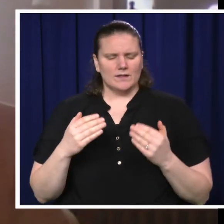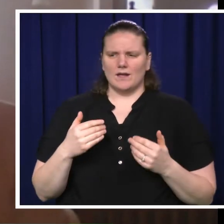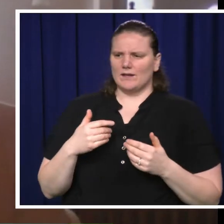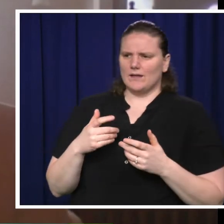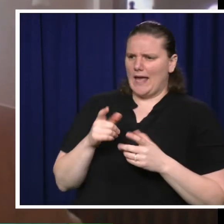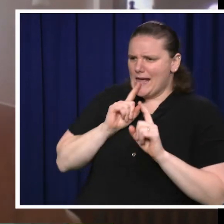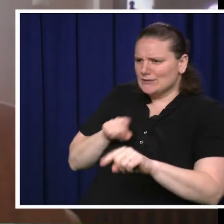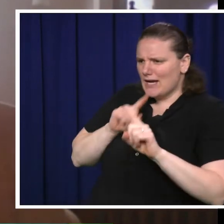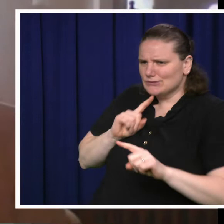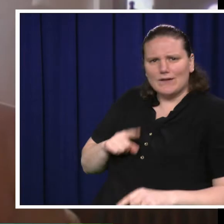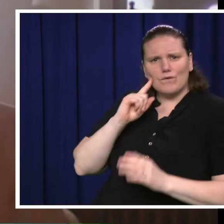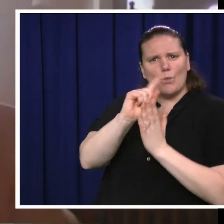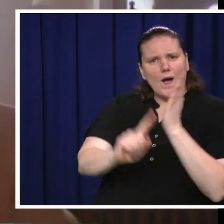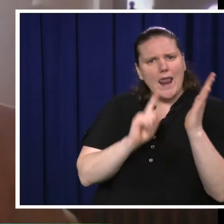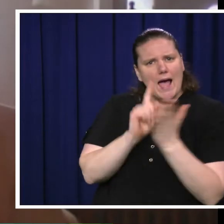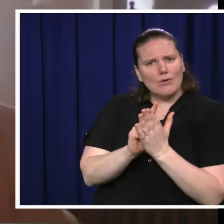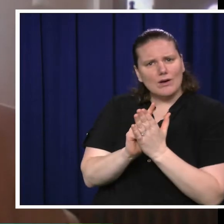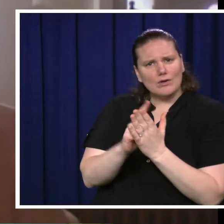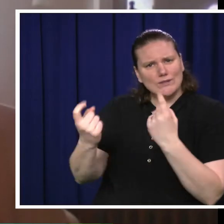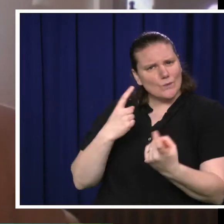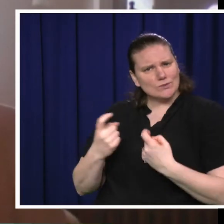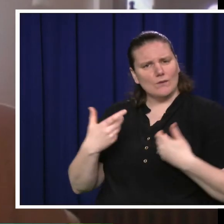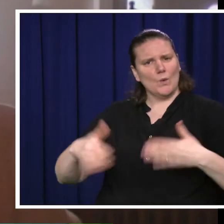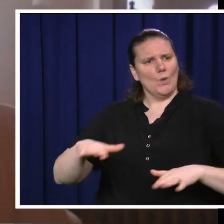reopening and fielded questions excellently for nearly an hour.